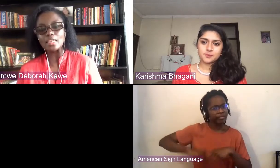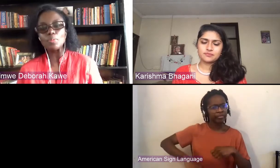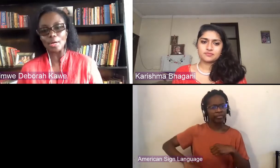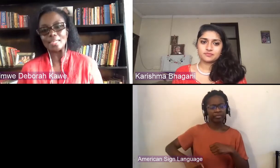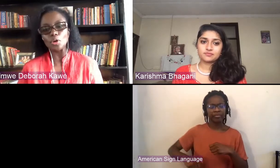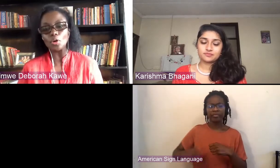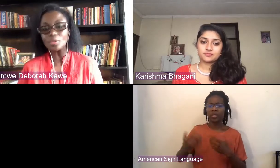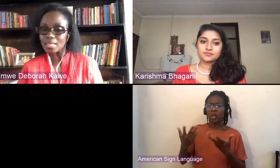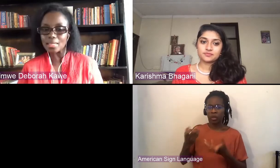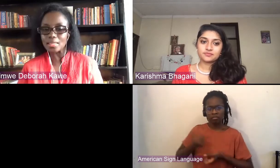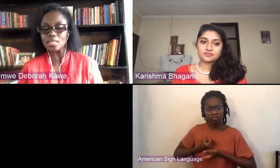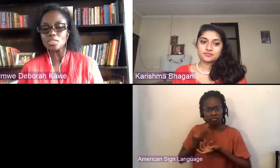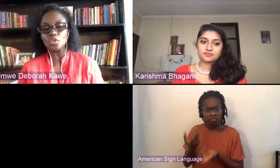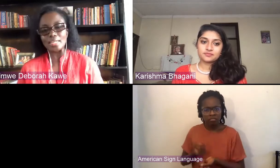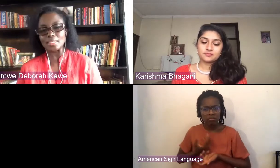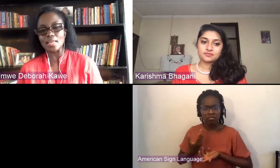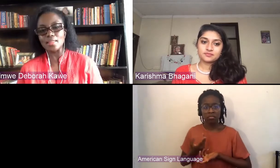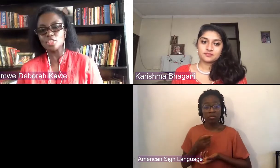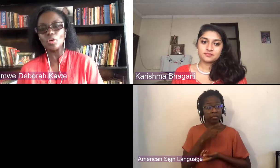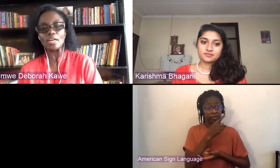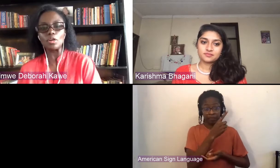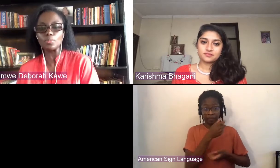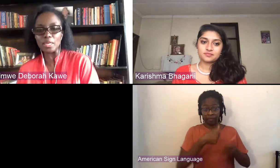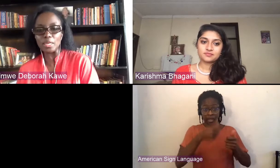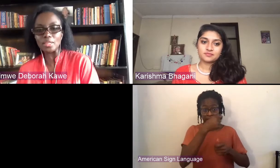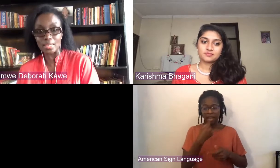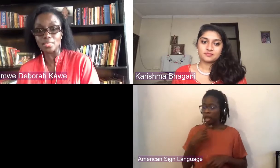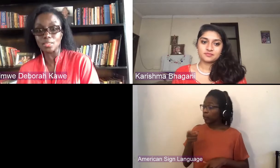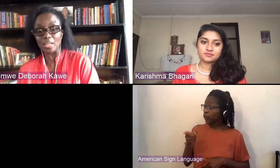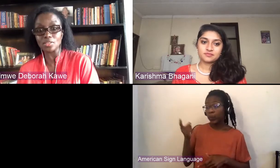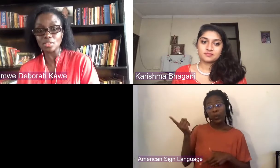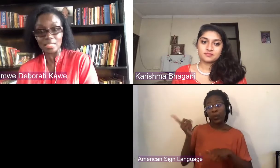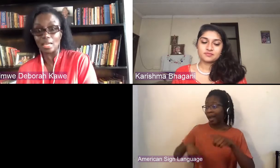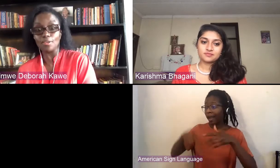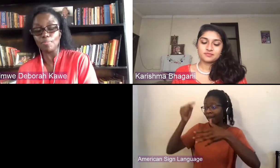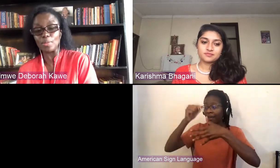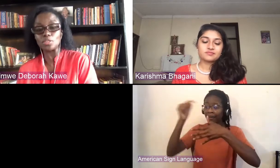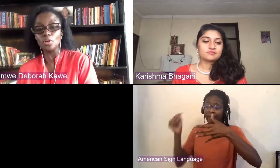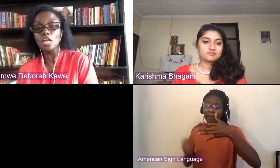you cannot say this, you say this, you cannot be this kind of person.